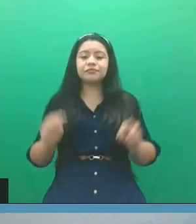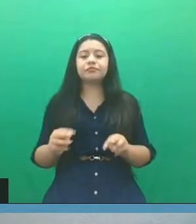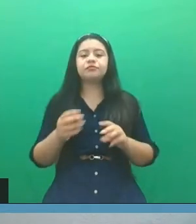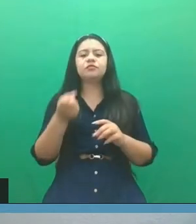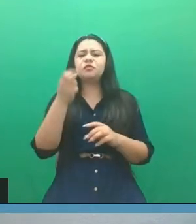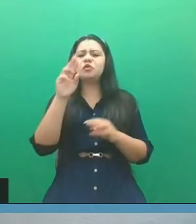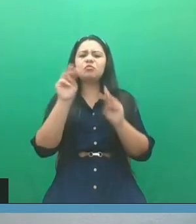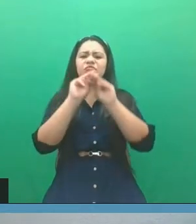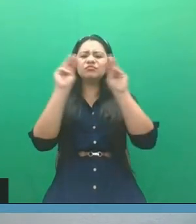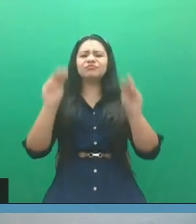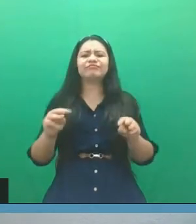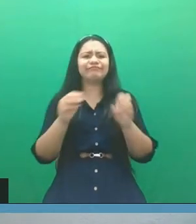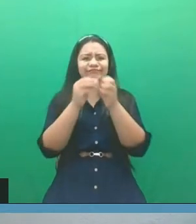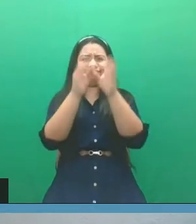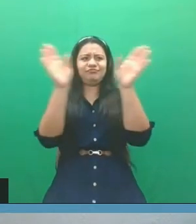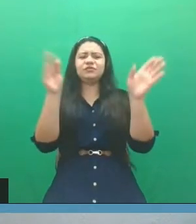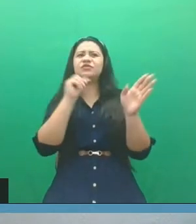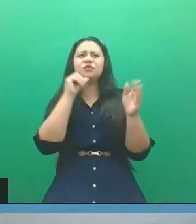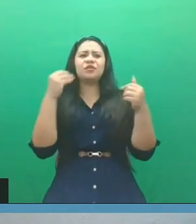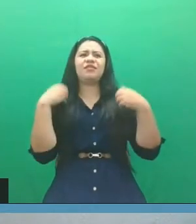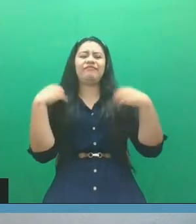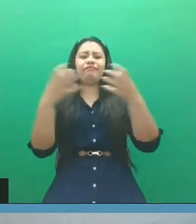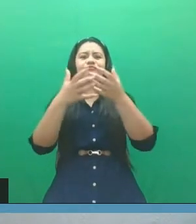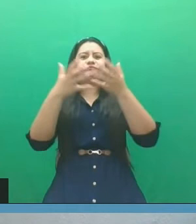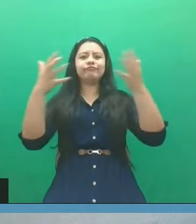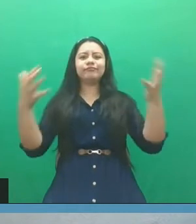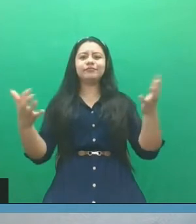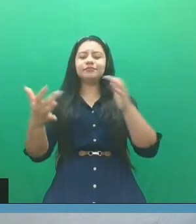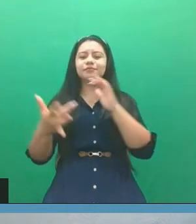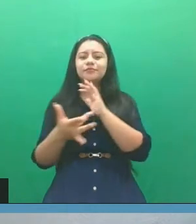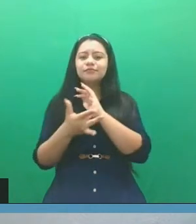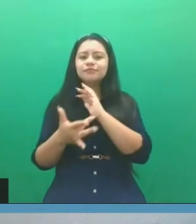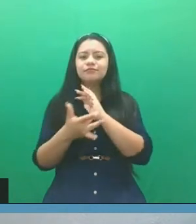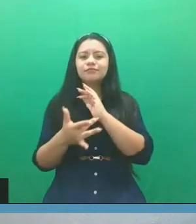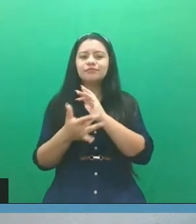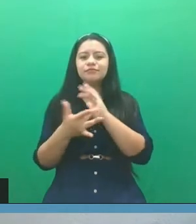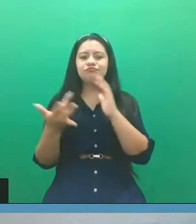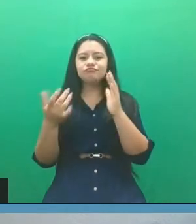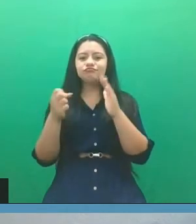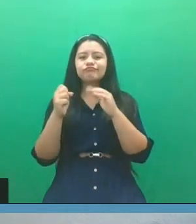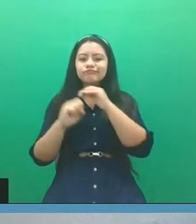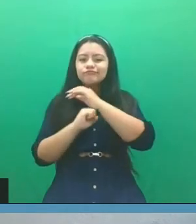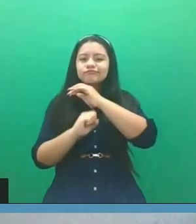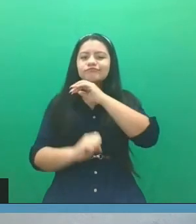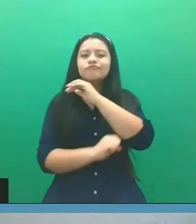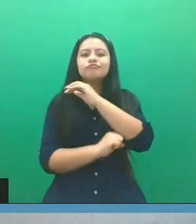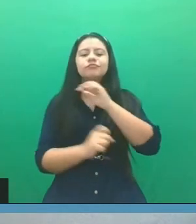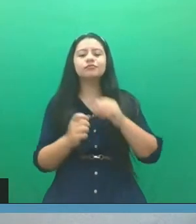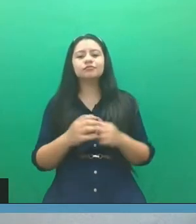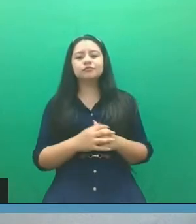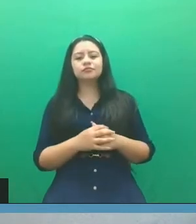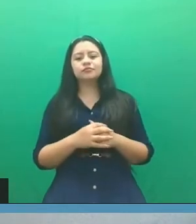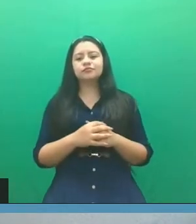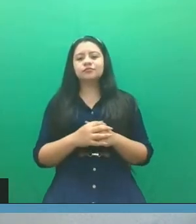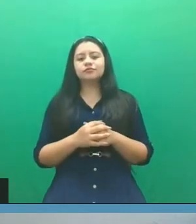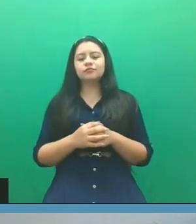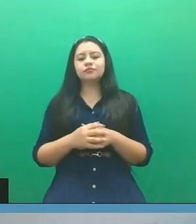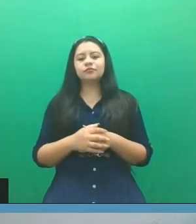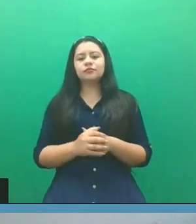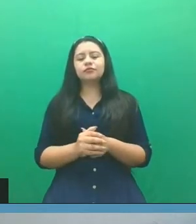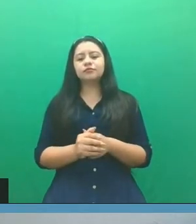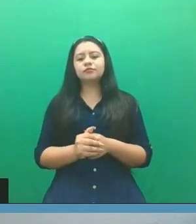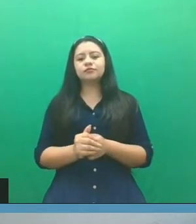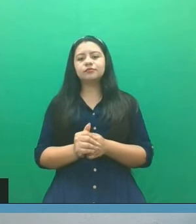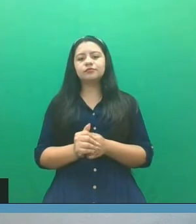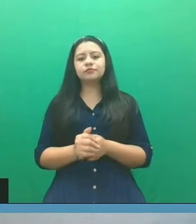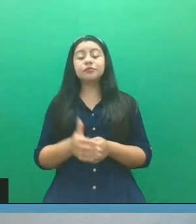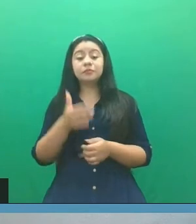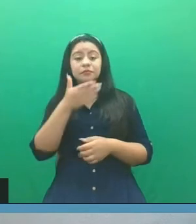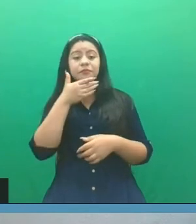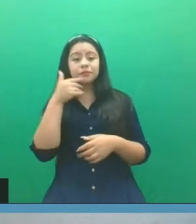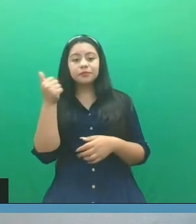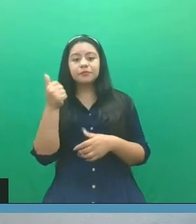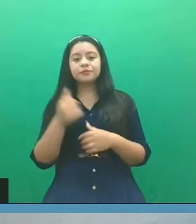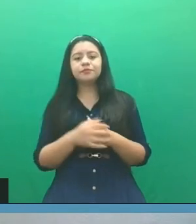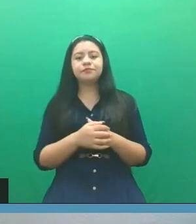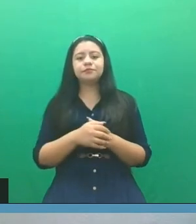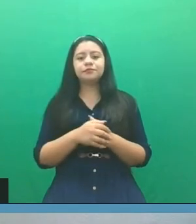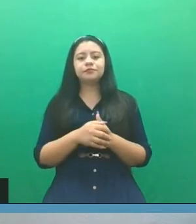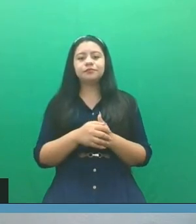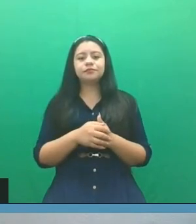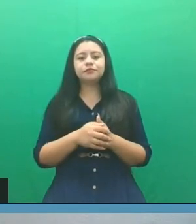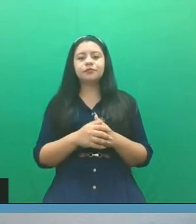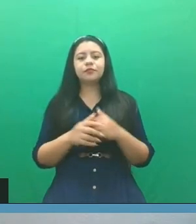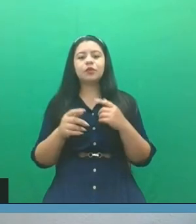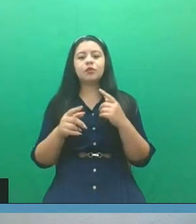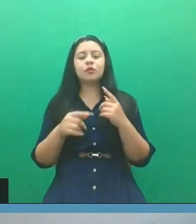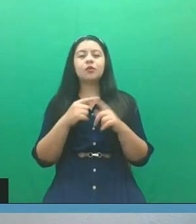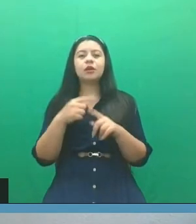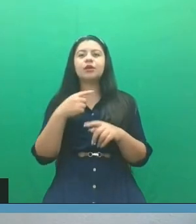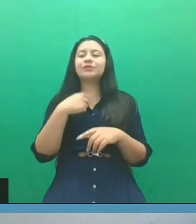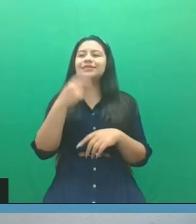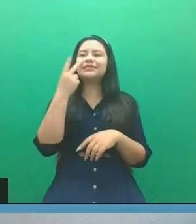sort of digital you know yeah and like the best is when we can weave description into the tour